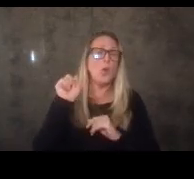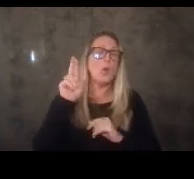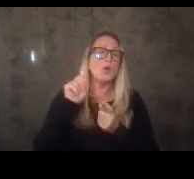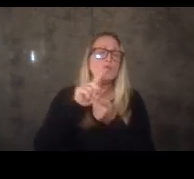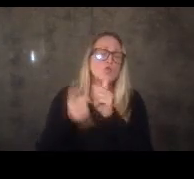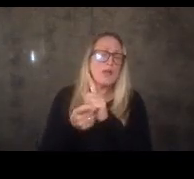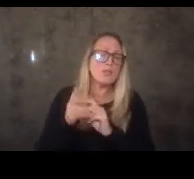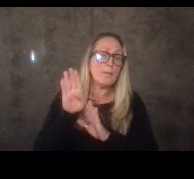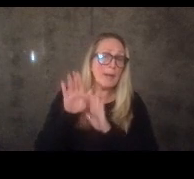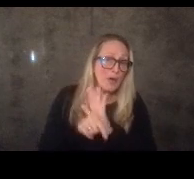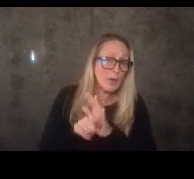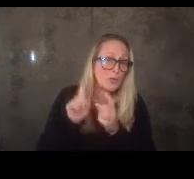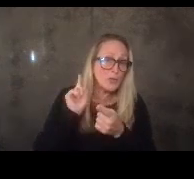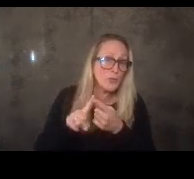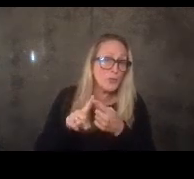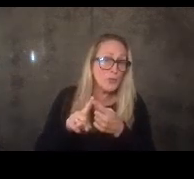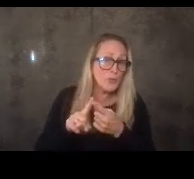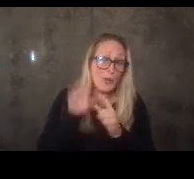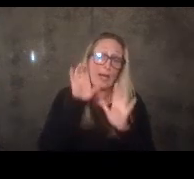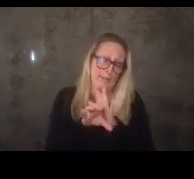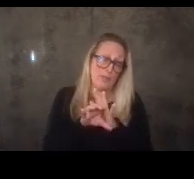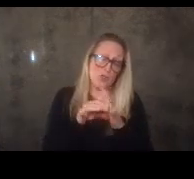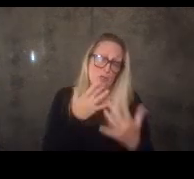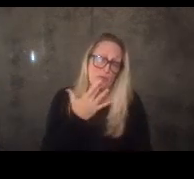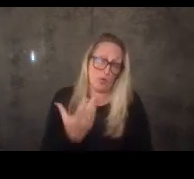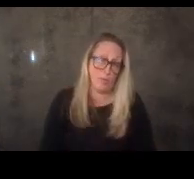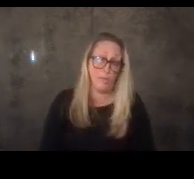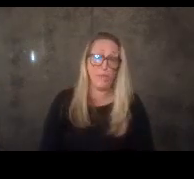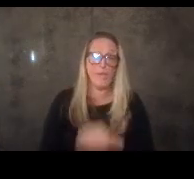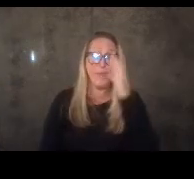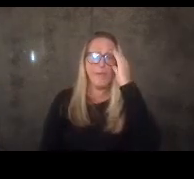also change out the background to an image if you prefer. Now